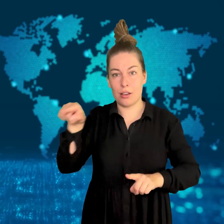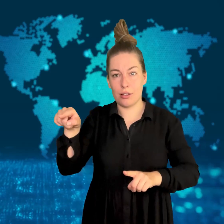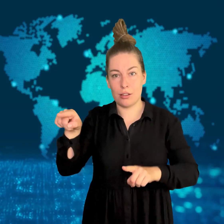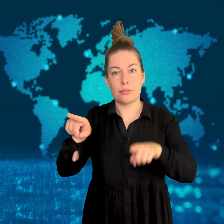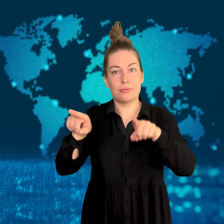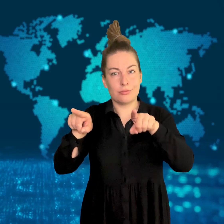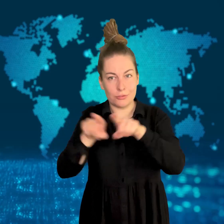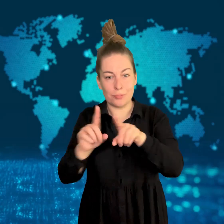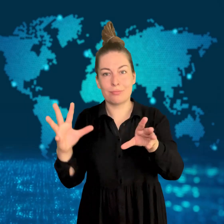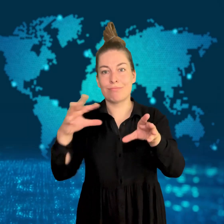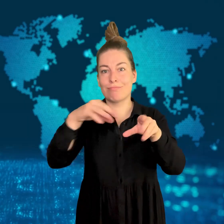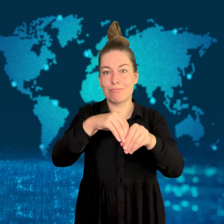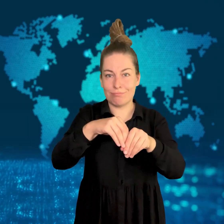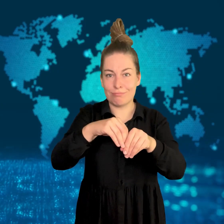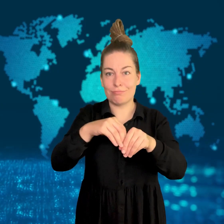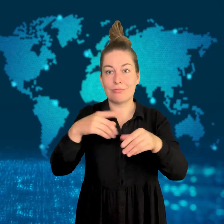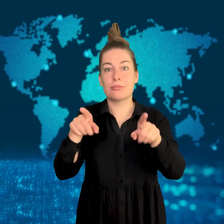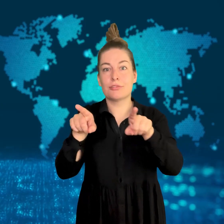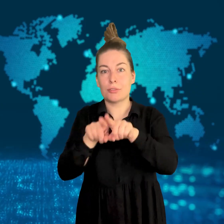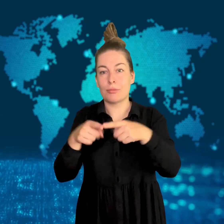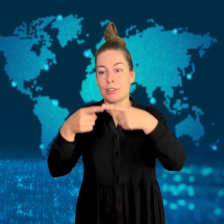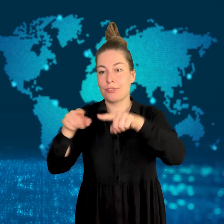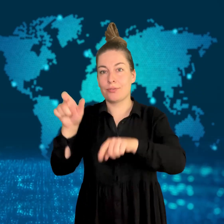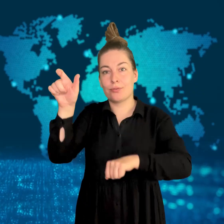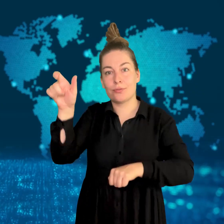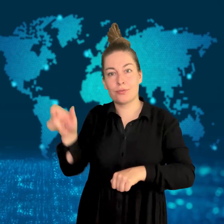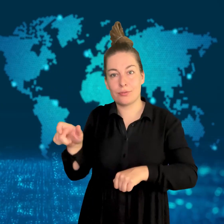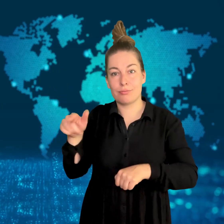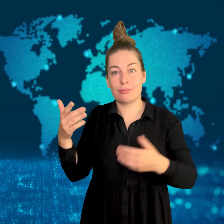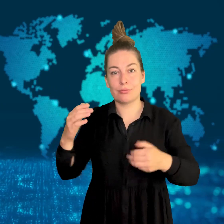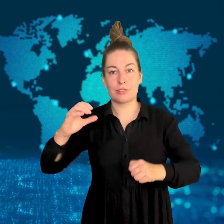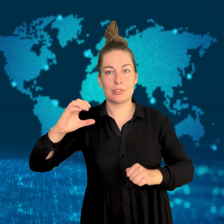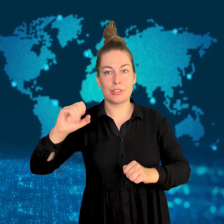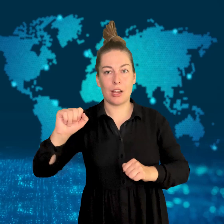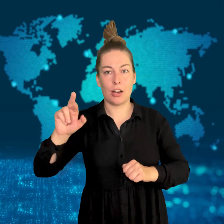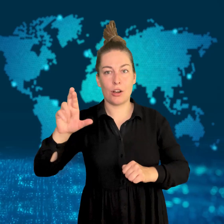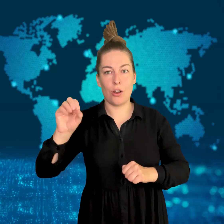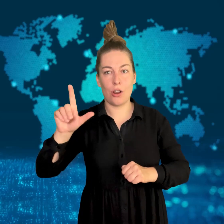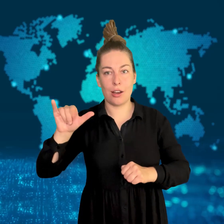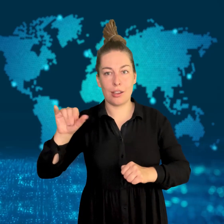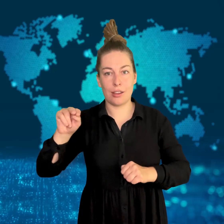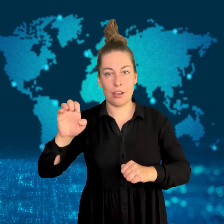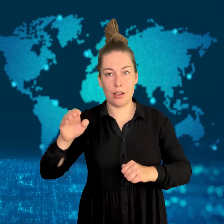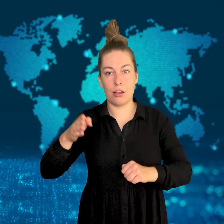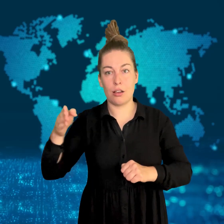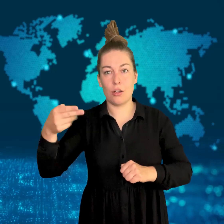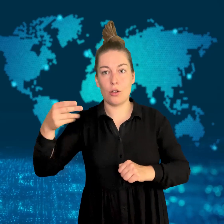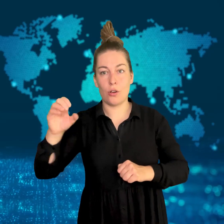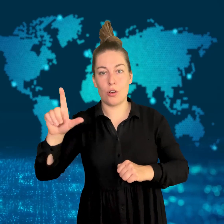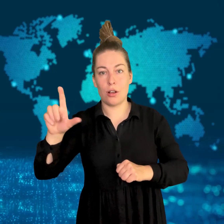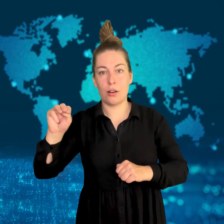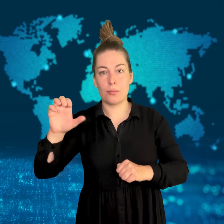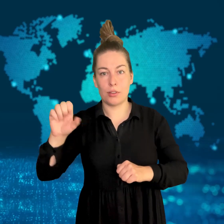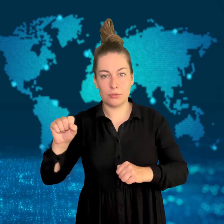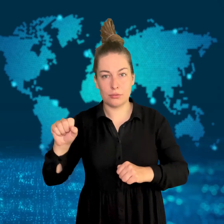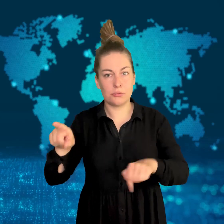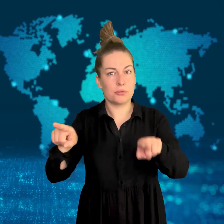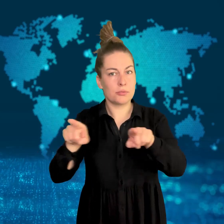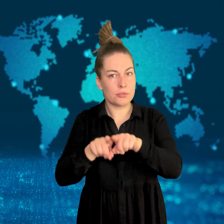happened to the Antarctic.